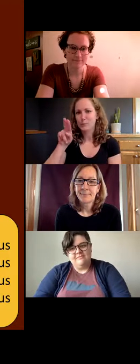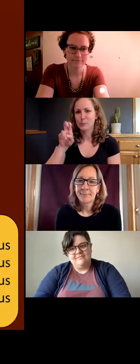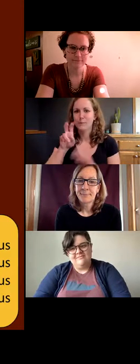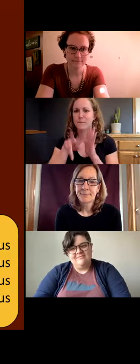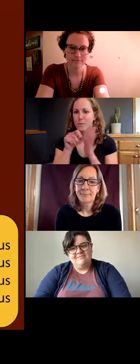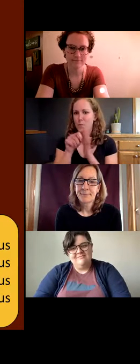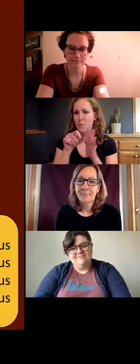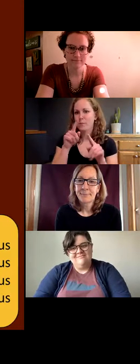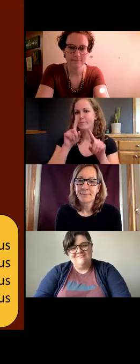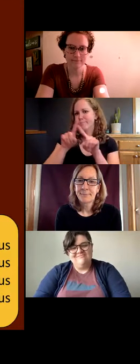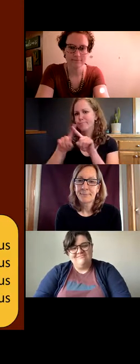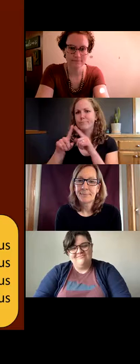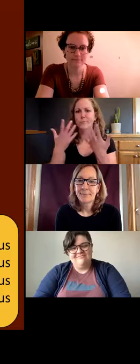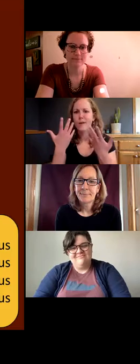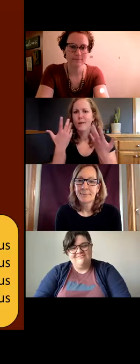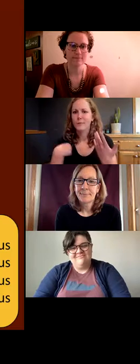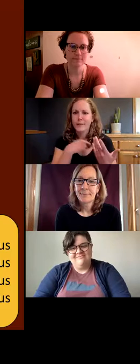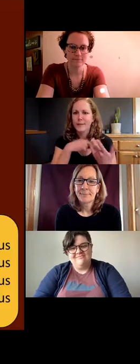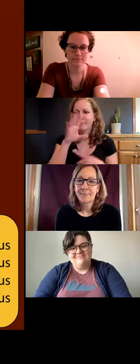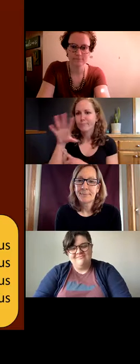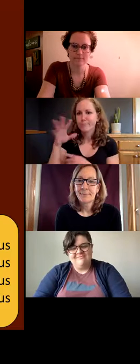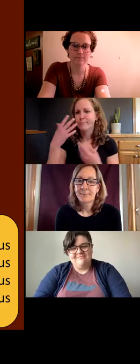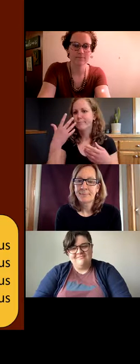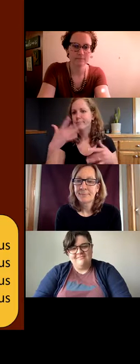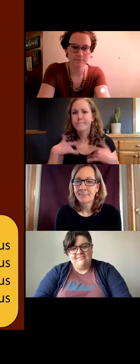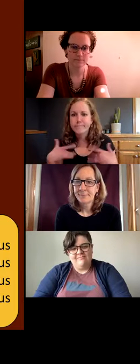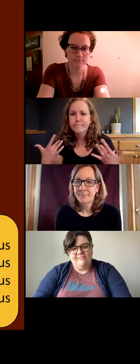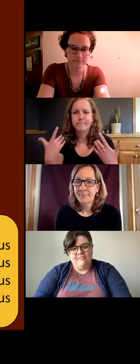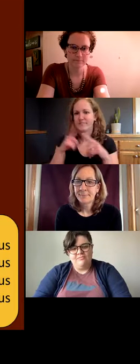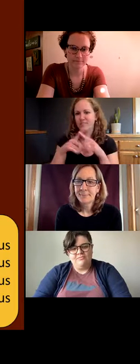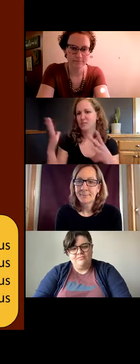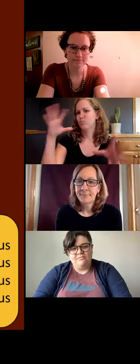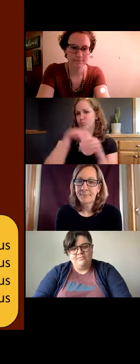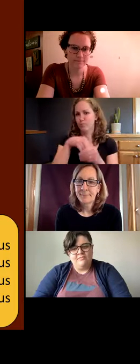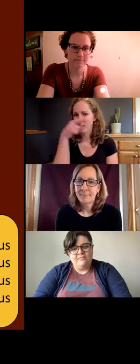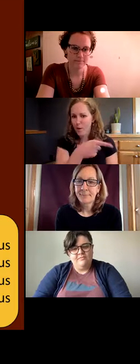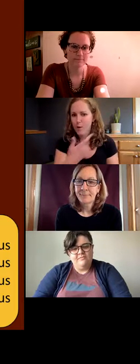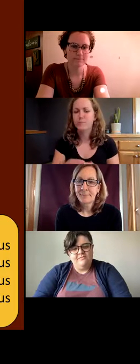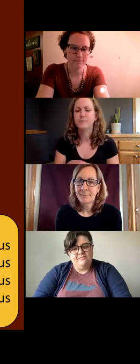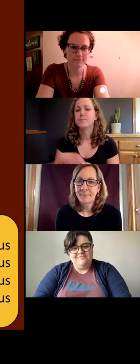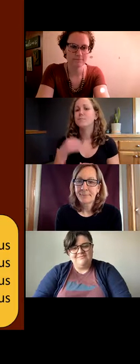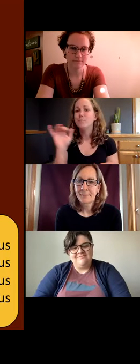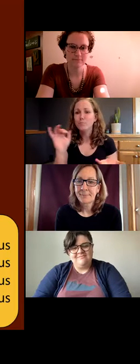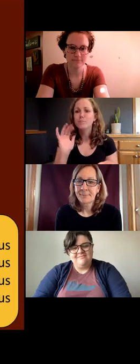also have our YouTube site that shows different videos and things that are happening on our campus.